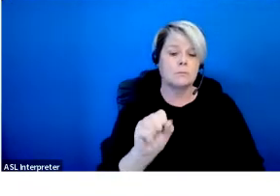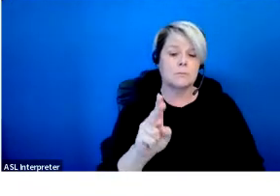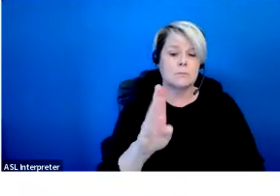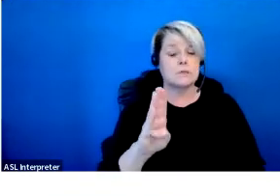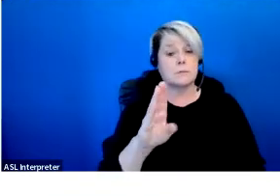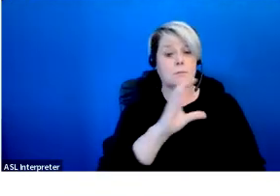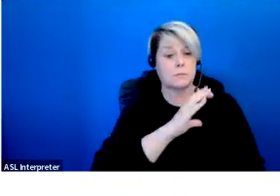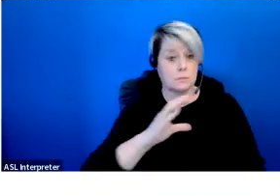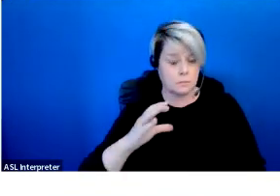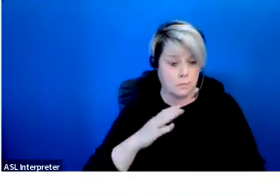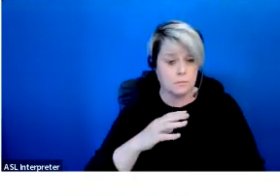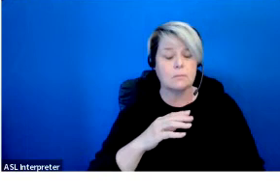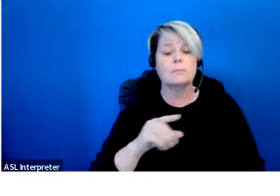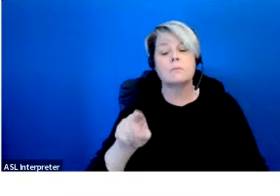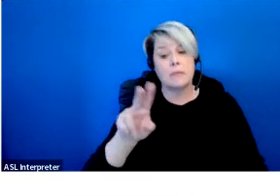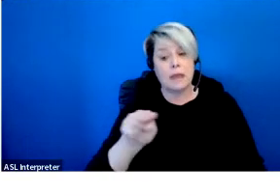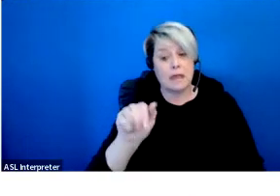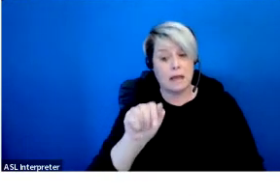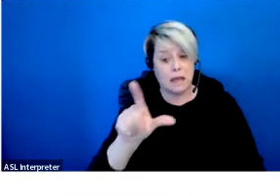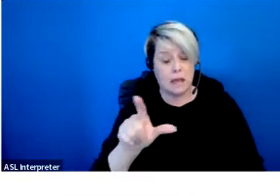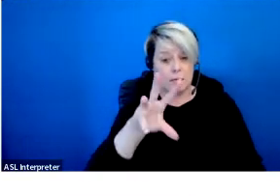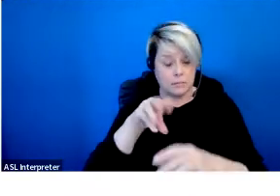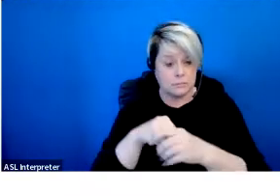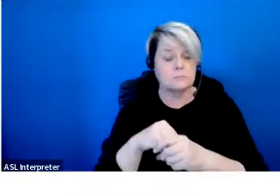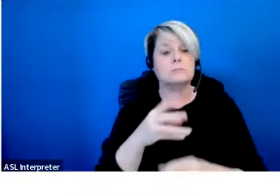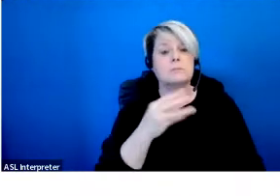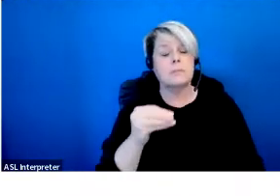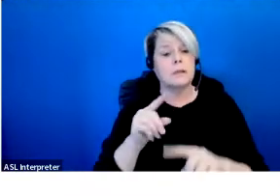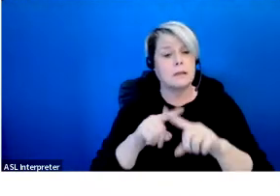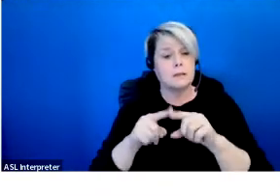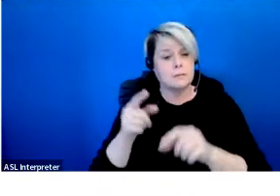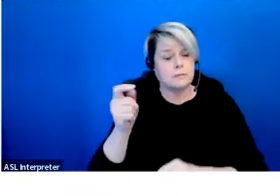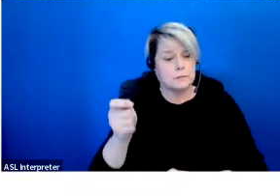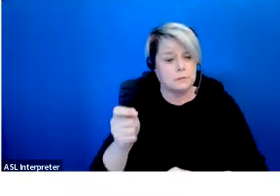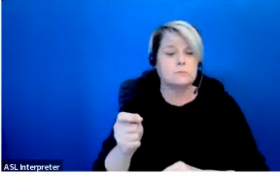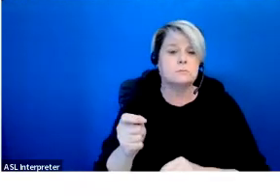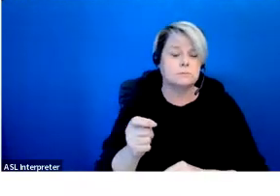innovative production subcommittee. She helps represent NAL in environmental justice undertaking